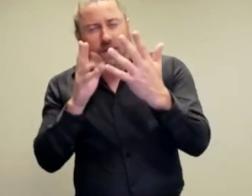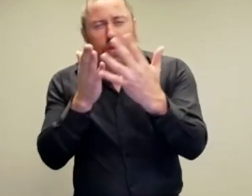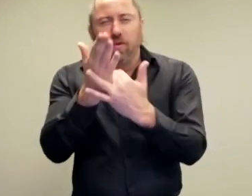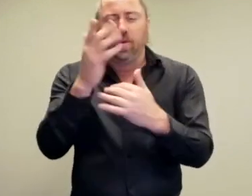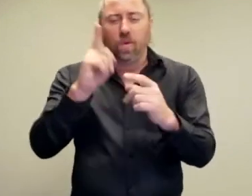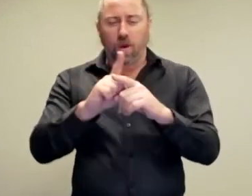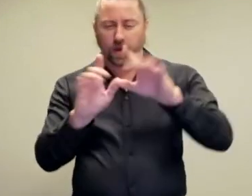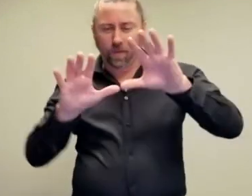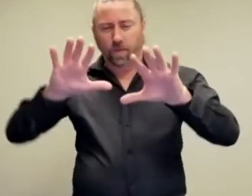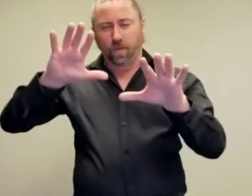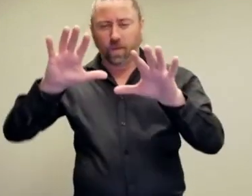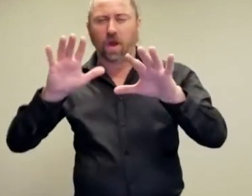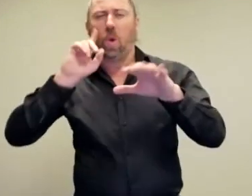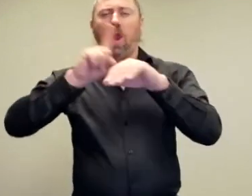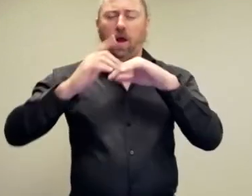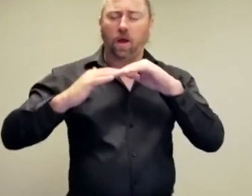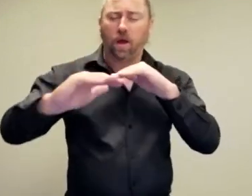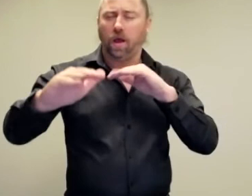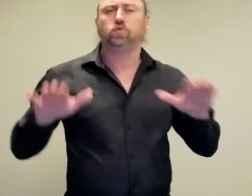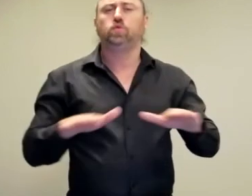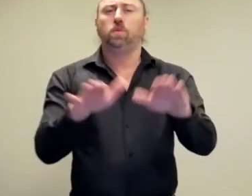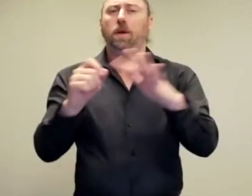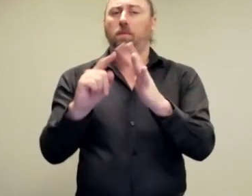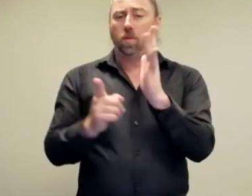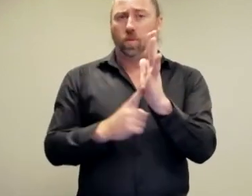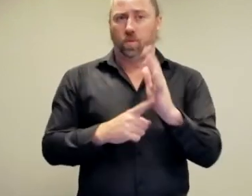Queensland College of Art and was somehow inspired by the evocative